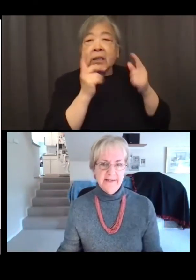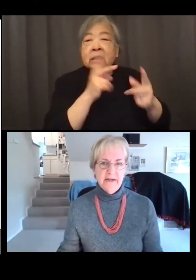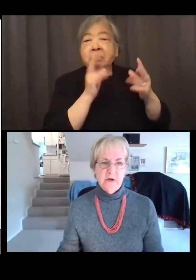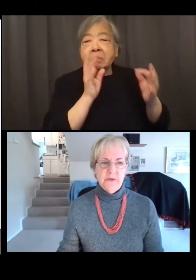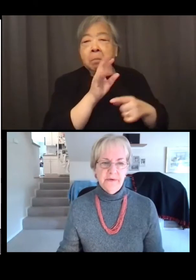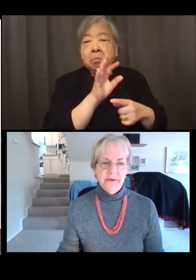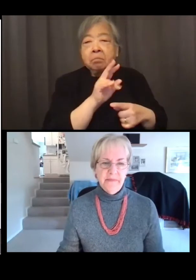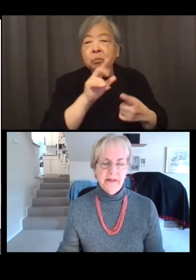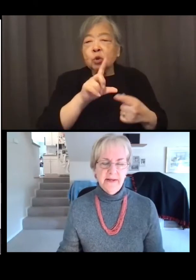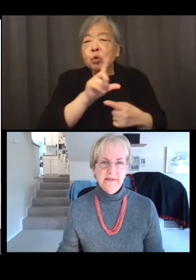and cochlear implants